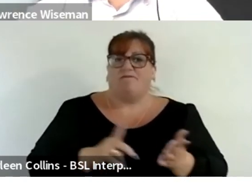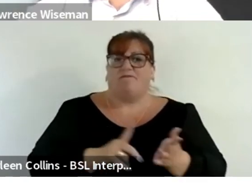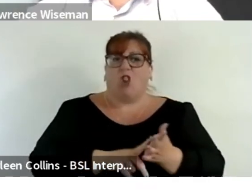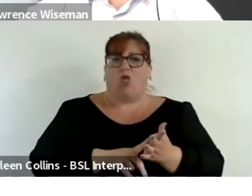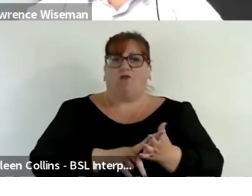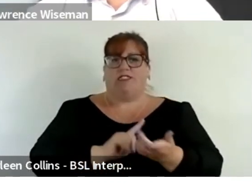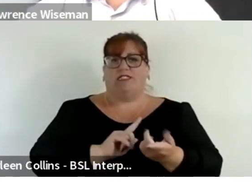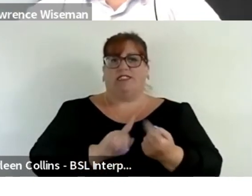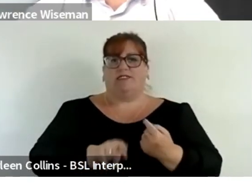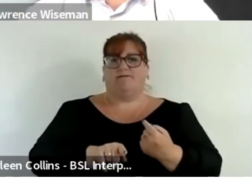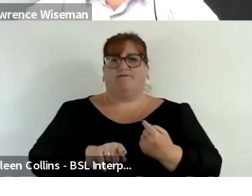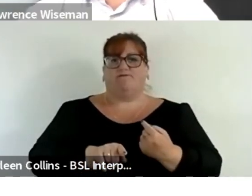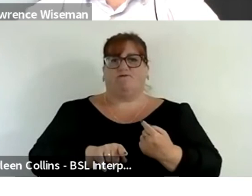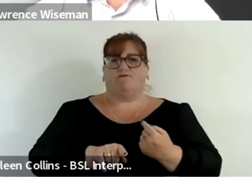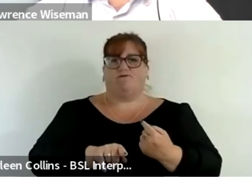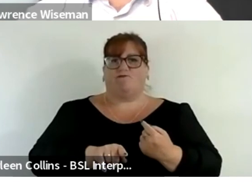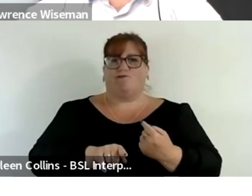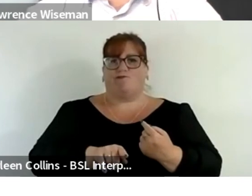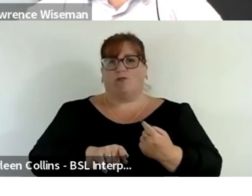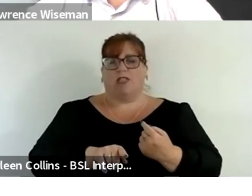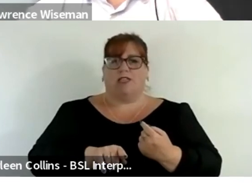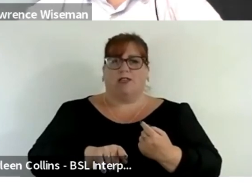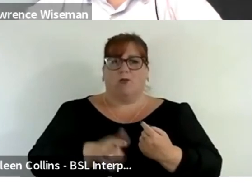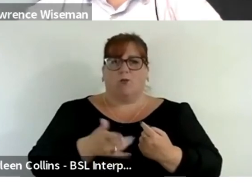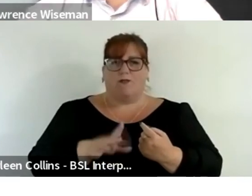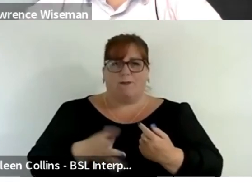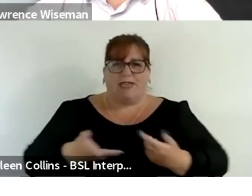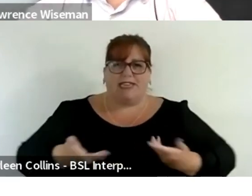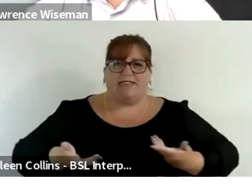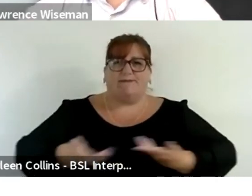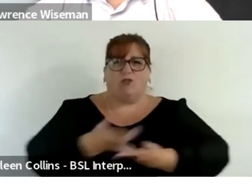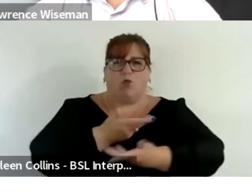reflection I want to have, we talked a huge amount about adjustments, about